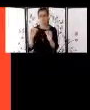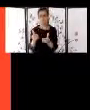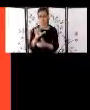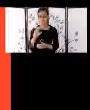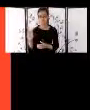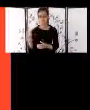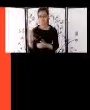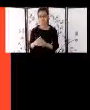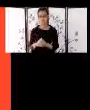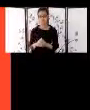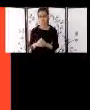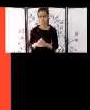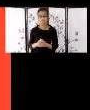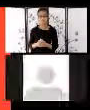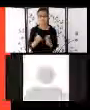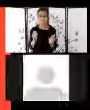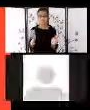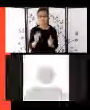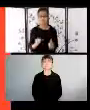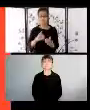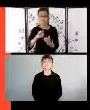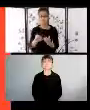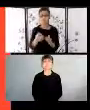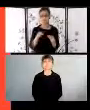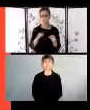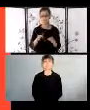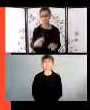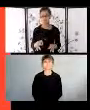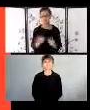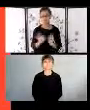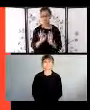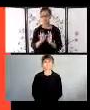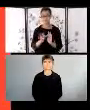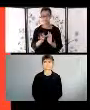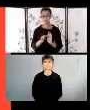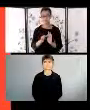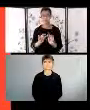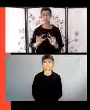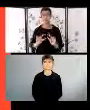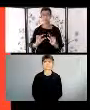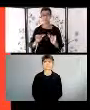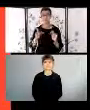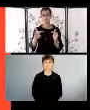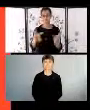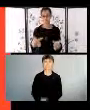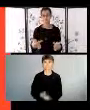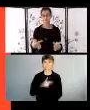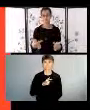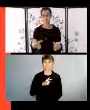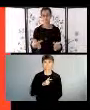The project description. This will be about 150 to 450 words.